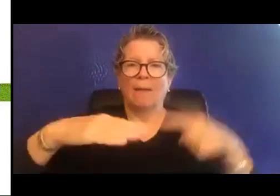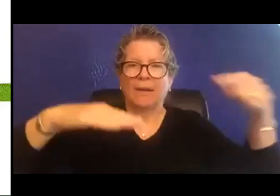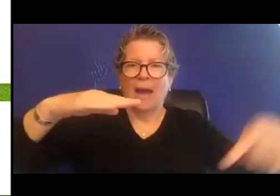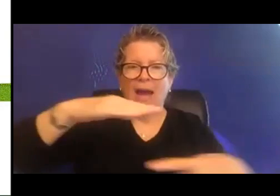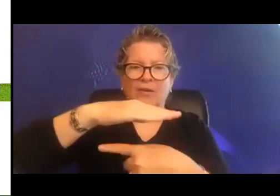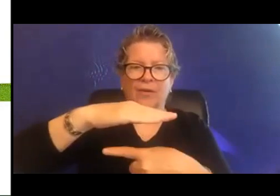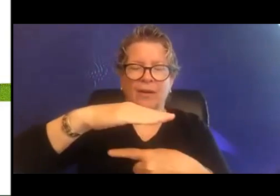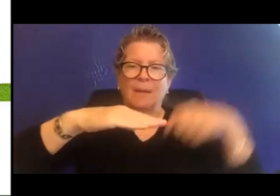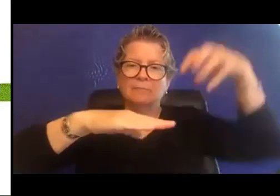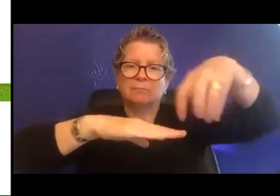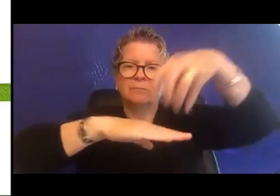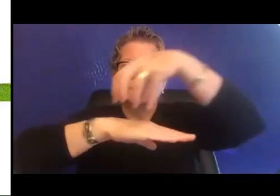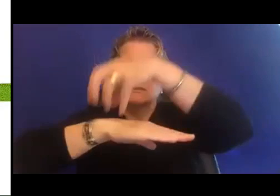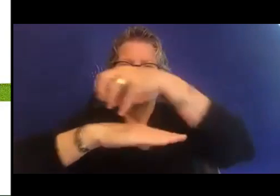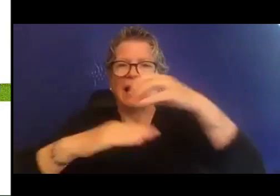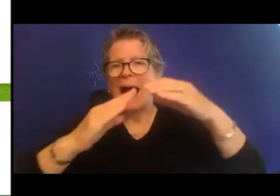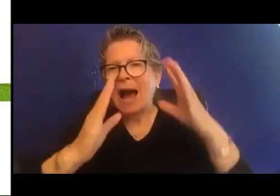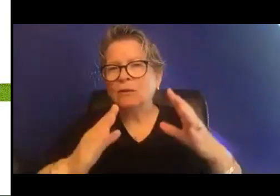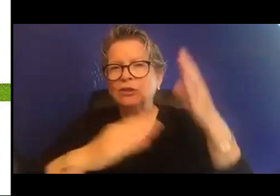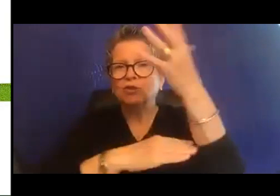There's houses and trees for scale up here.